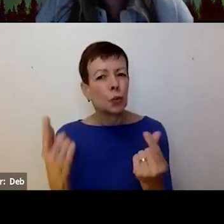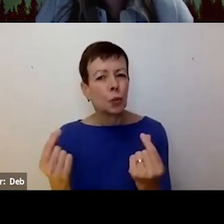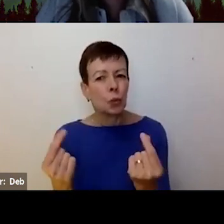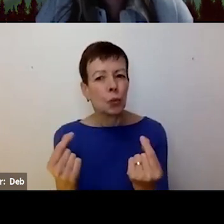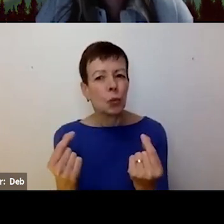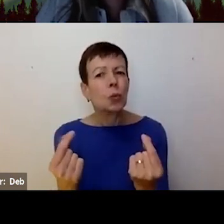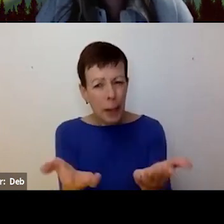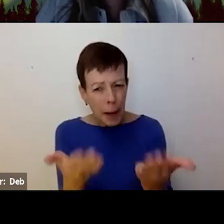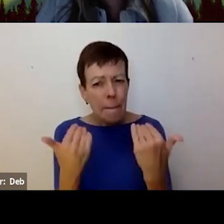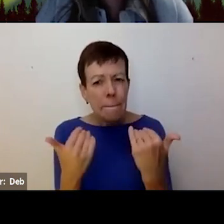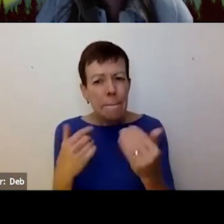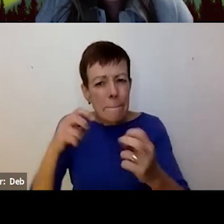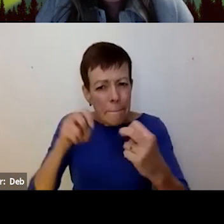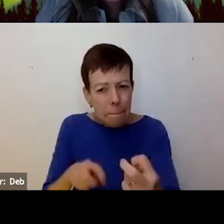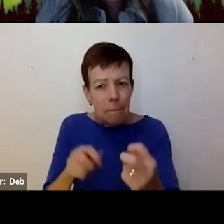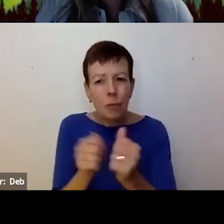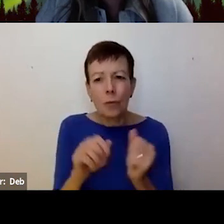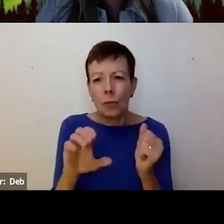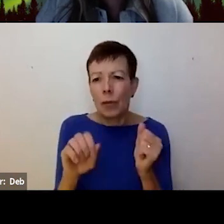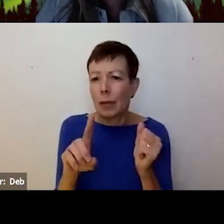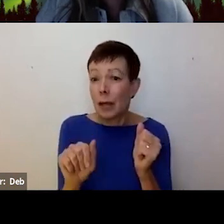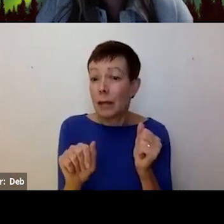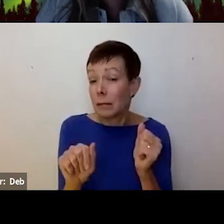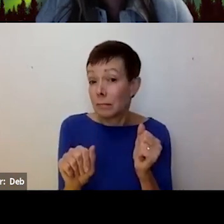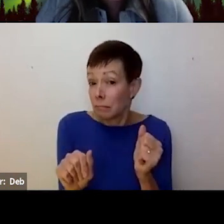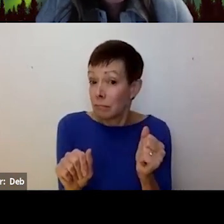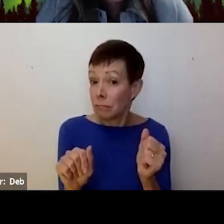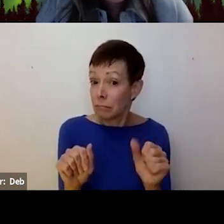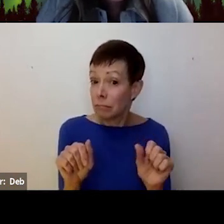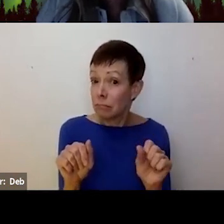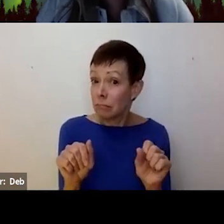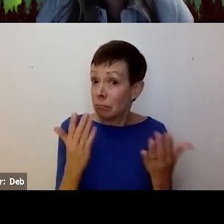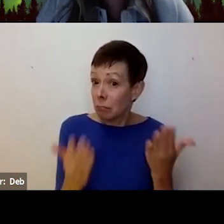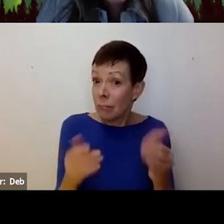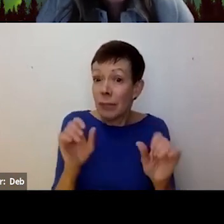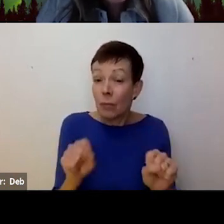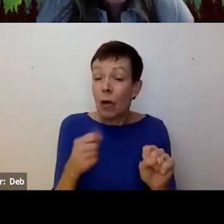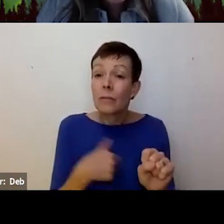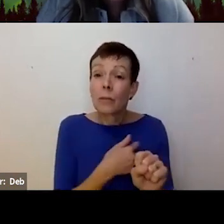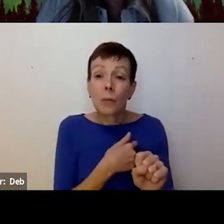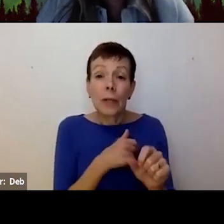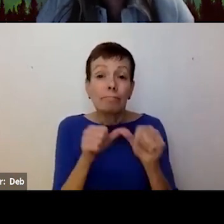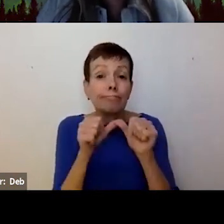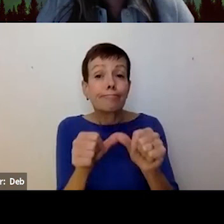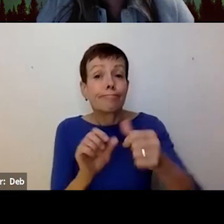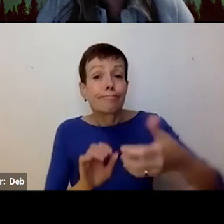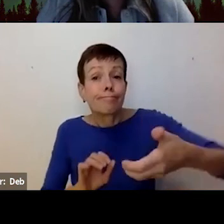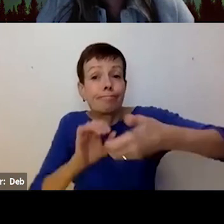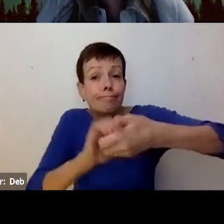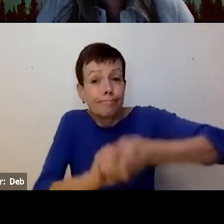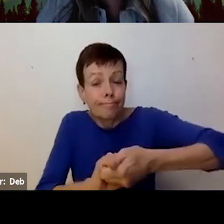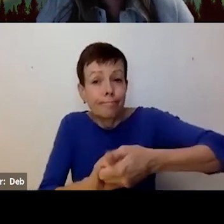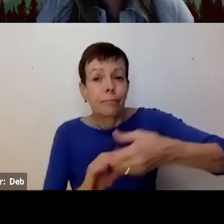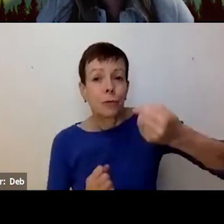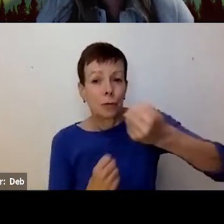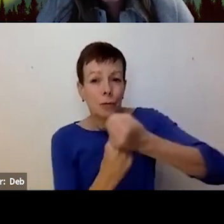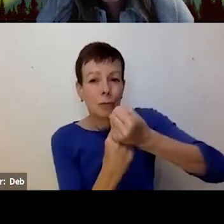ways that we can continue to be a partner in a meaningful way. And one that is in a good way